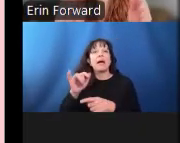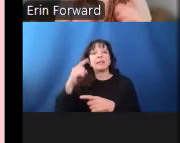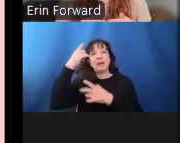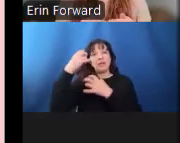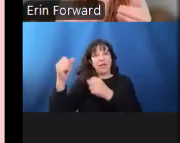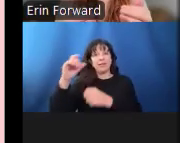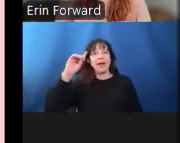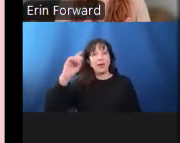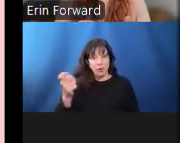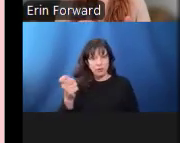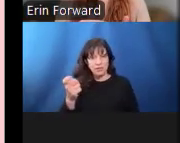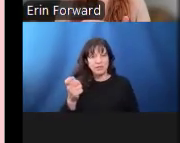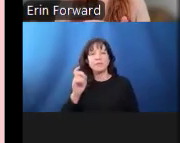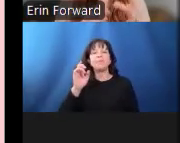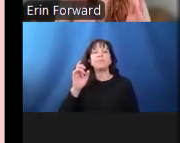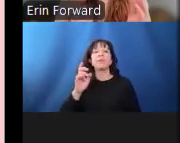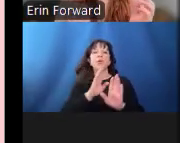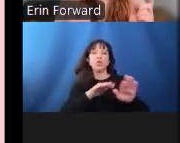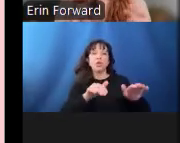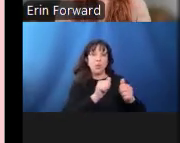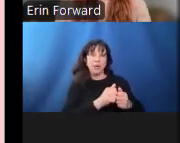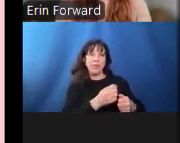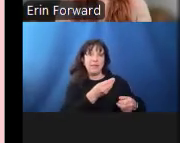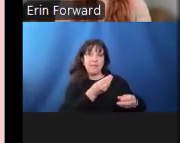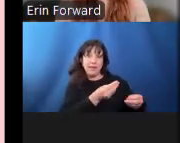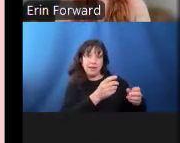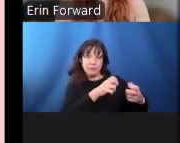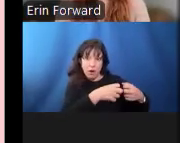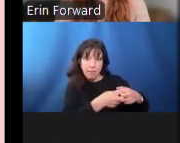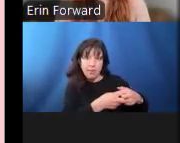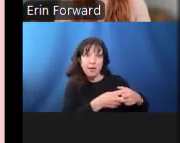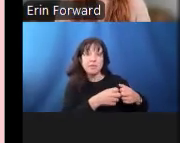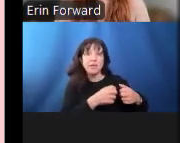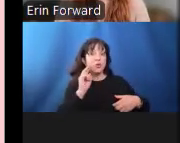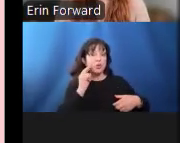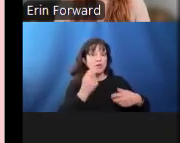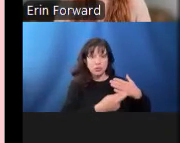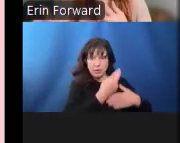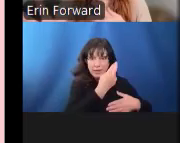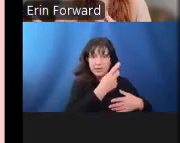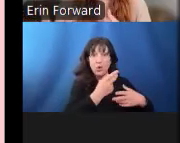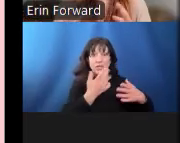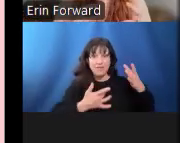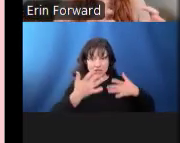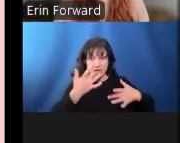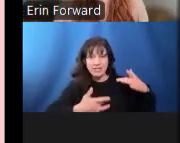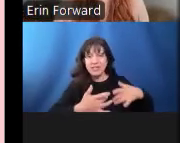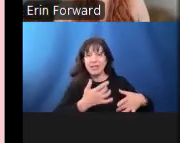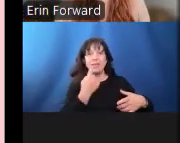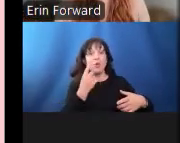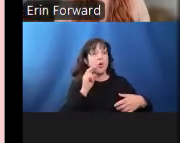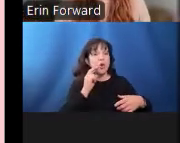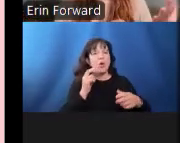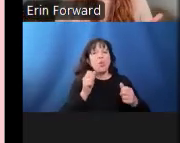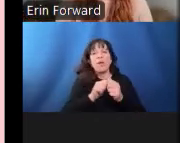about children with feeding problems and nutrition nutritional risk or deficiency, without body image problems such